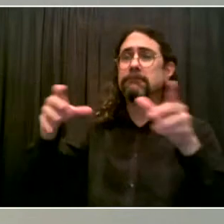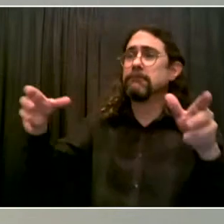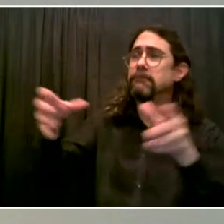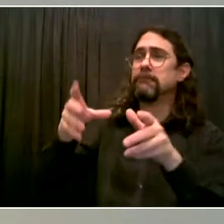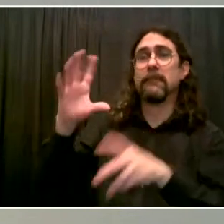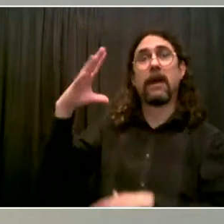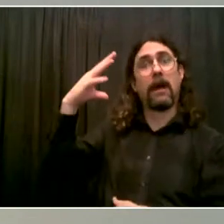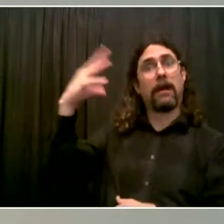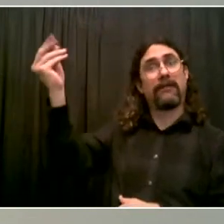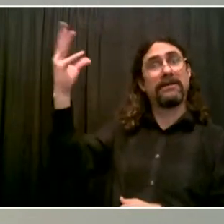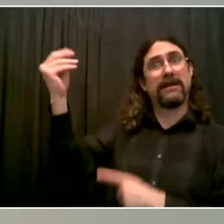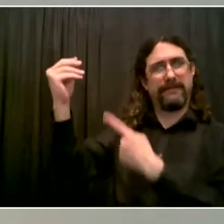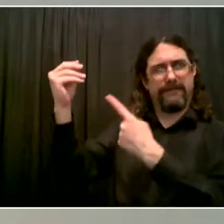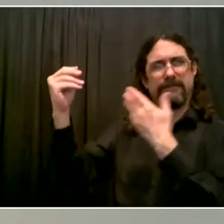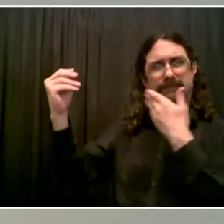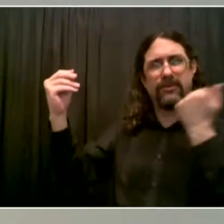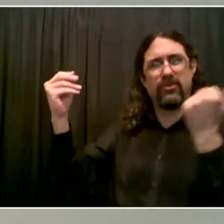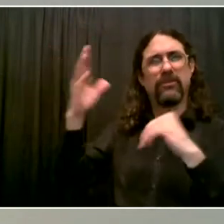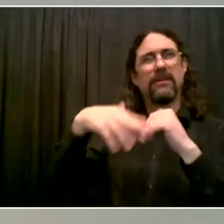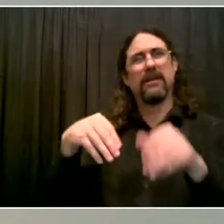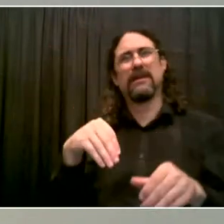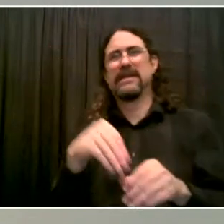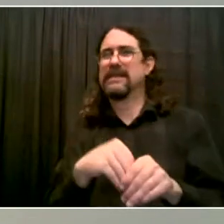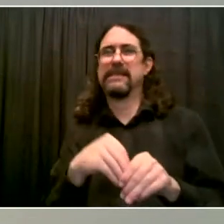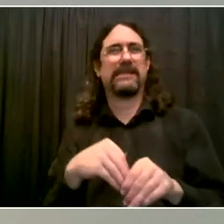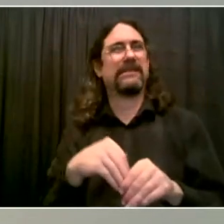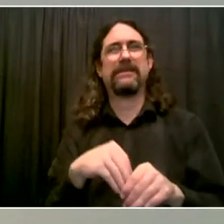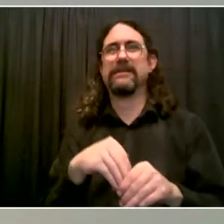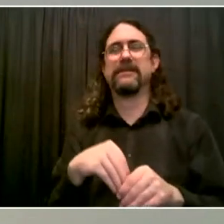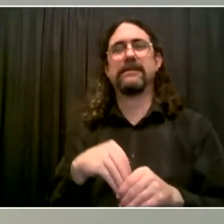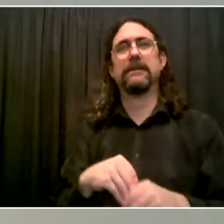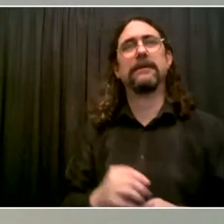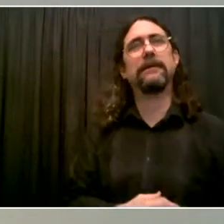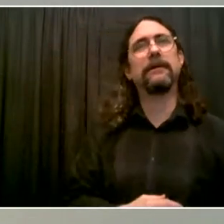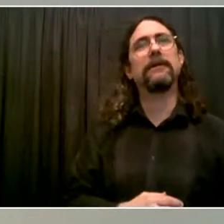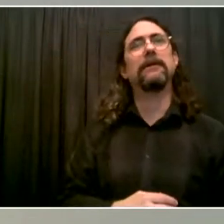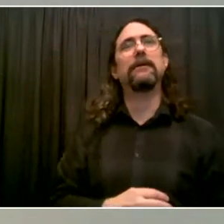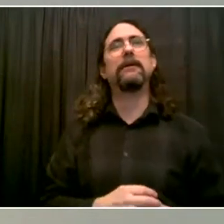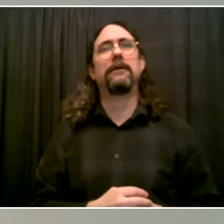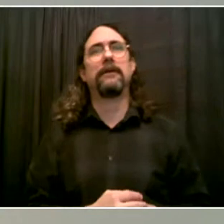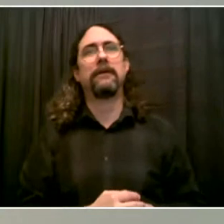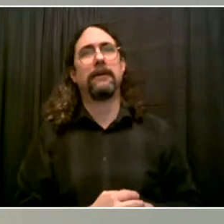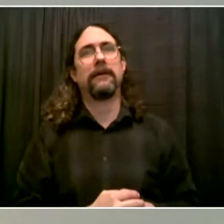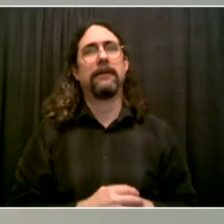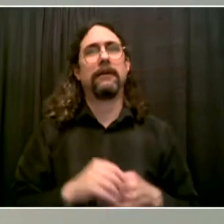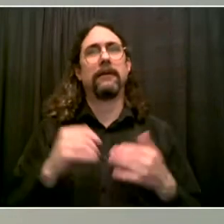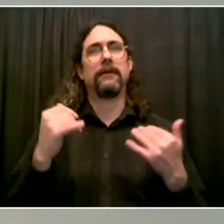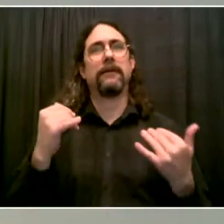ALWAYS BE SAFER. SIMILARLY PLACES WHERE YOU CAN WEAR YOUR MASS